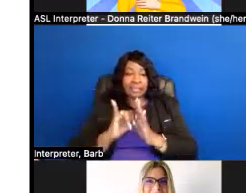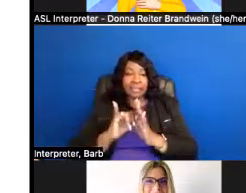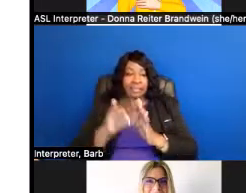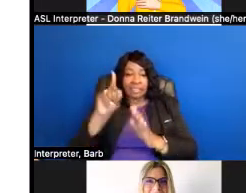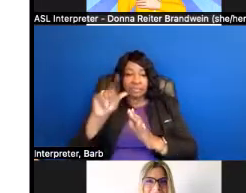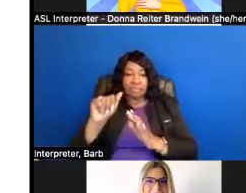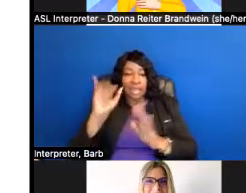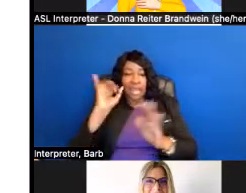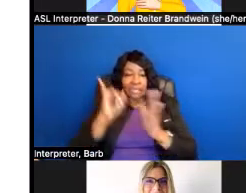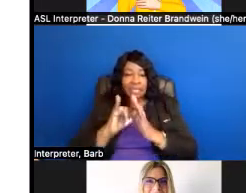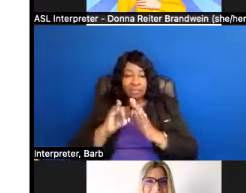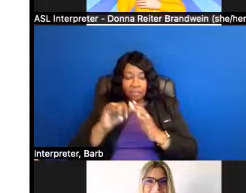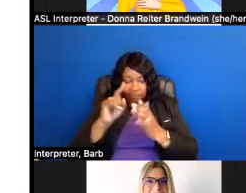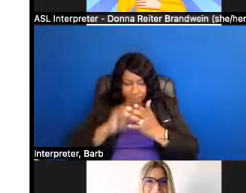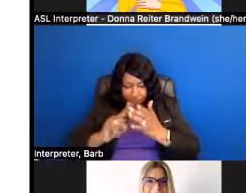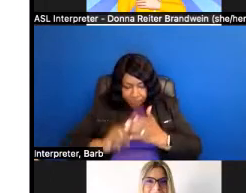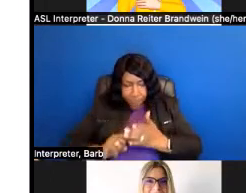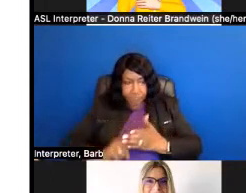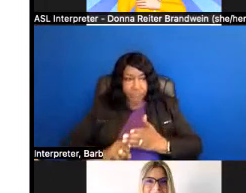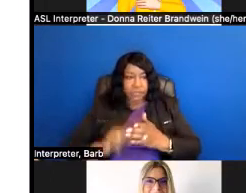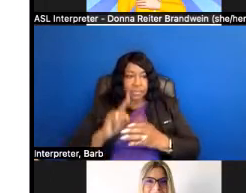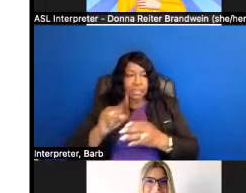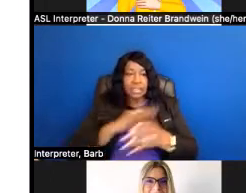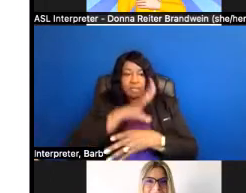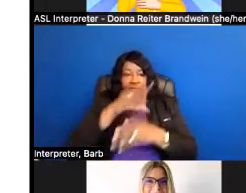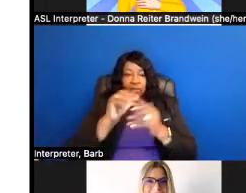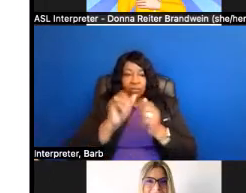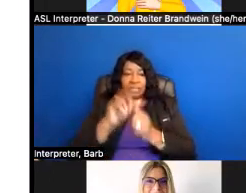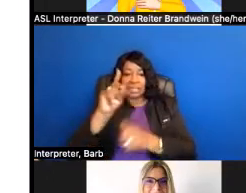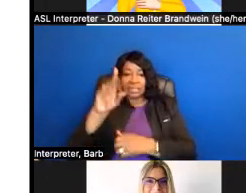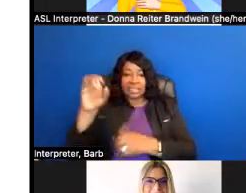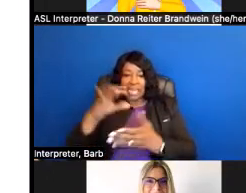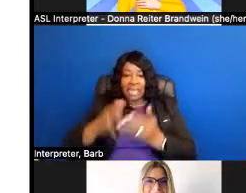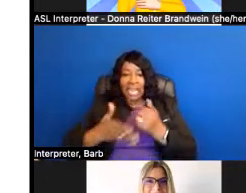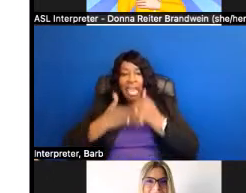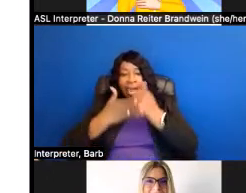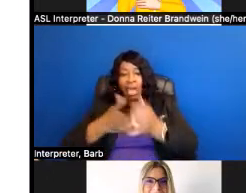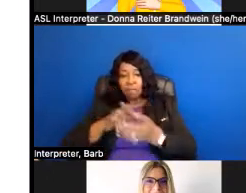Things that surface, engagement with the DCC help students explore their disability identity.